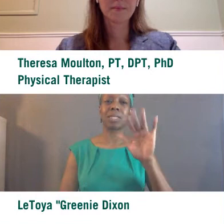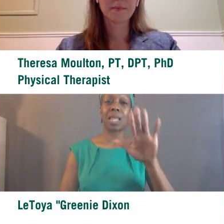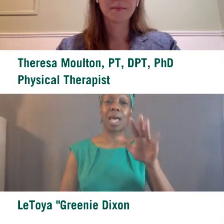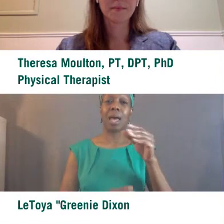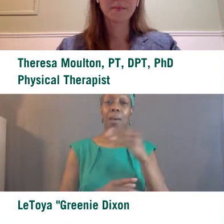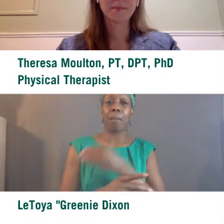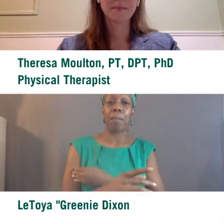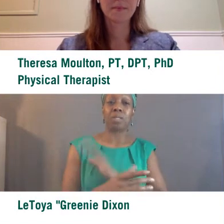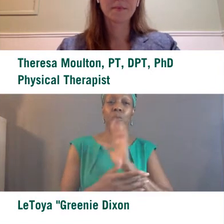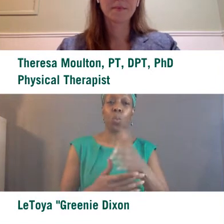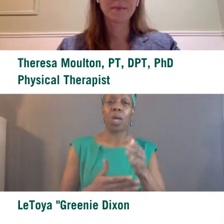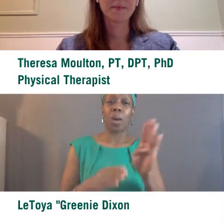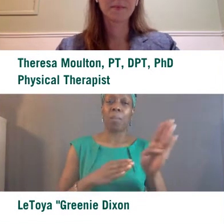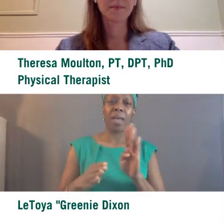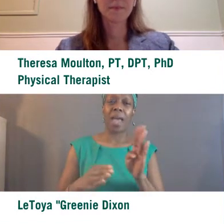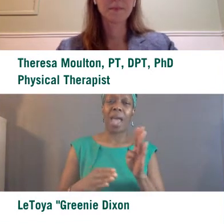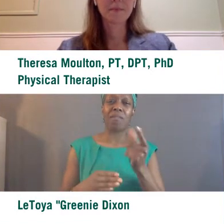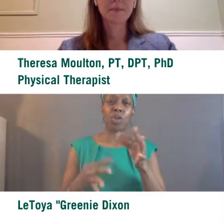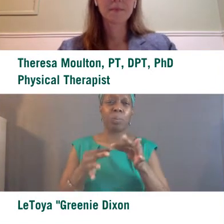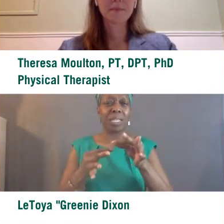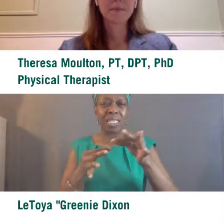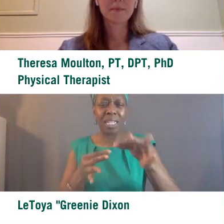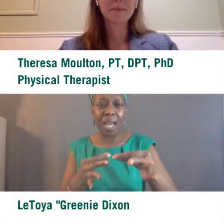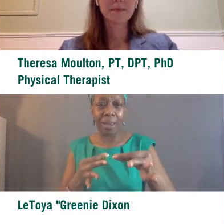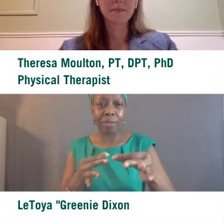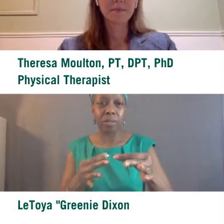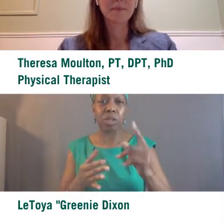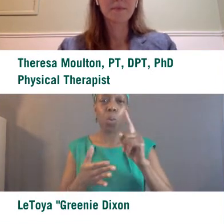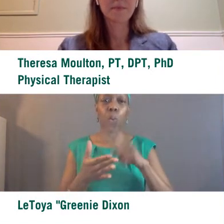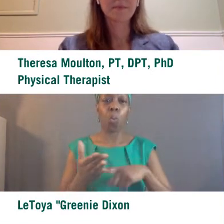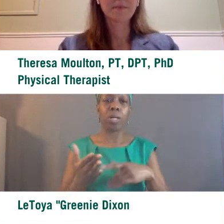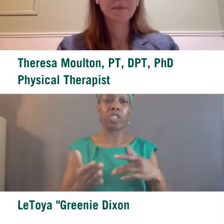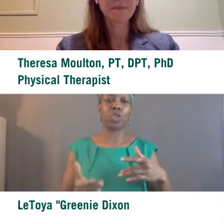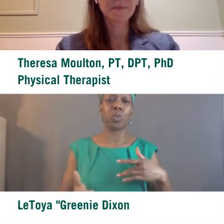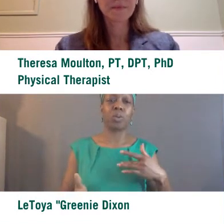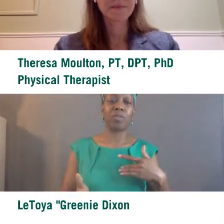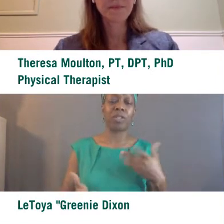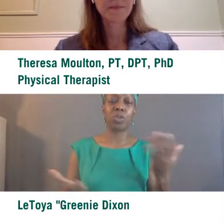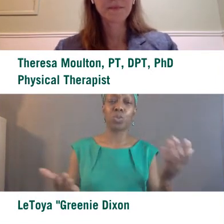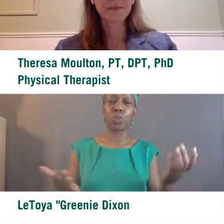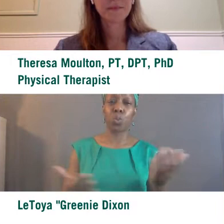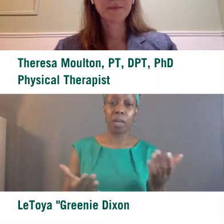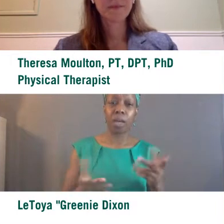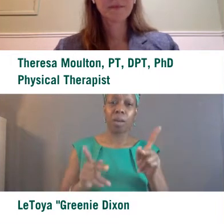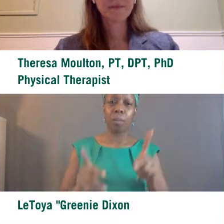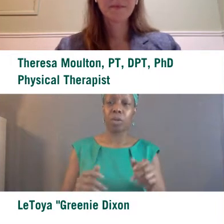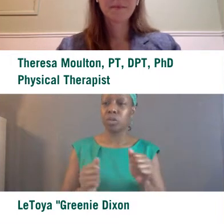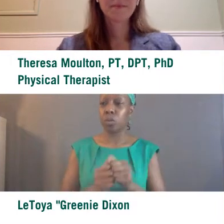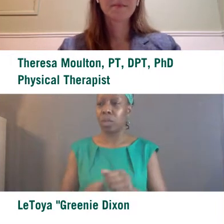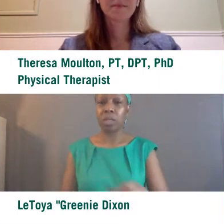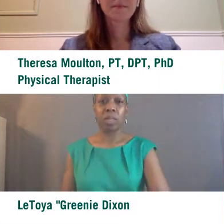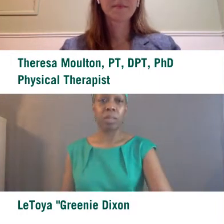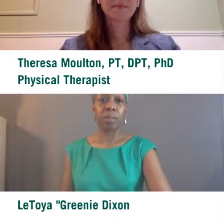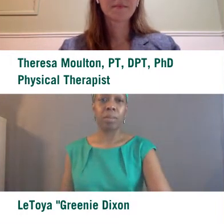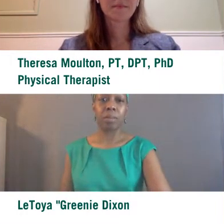So what you would feel as a person with spasticity is that, when you start to move quickly,